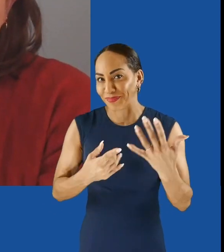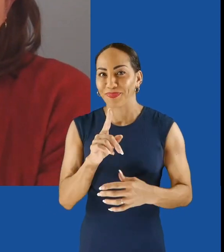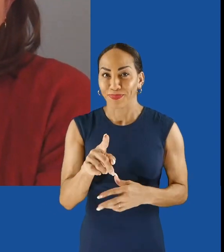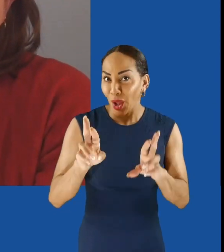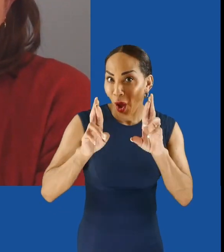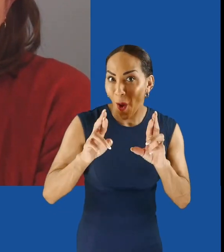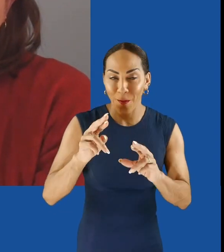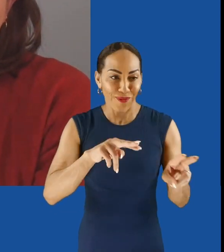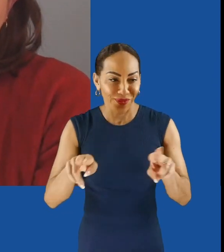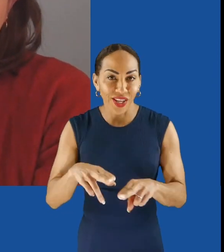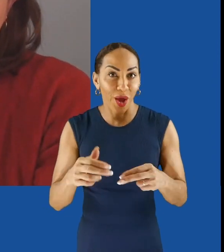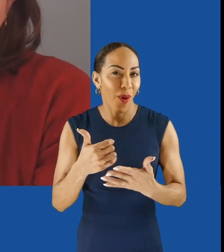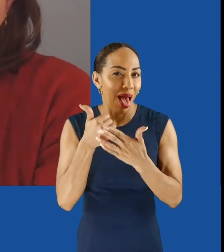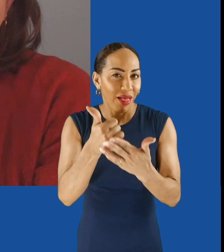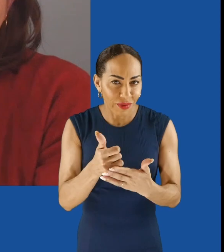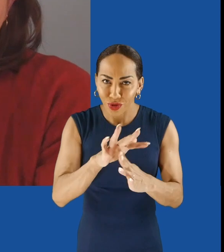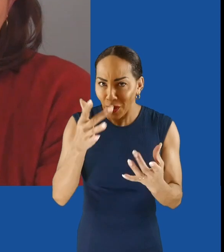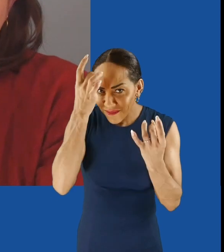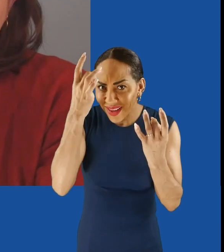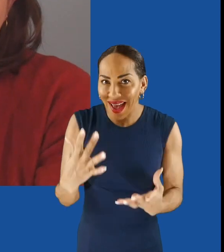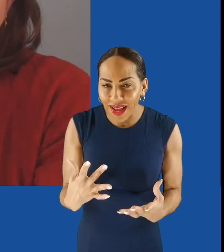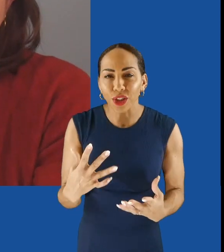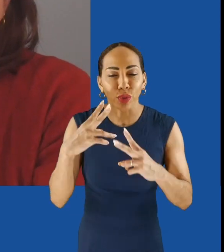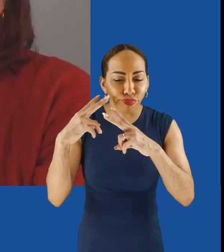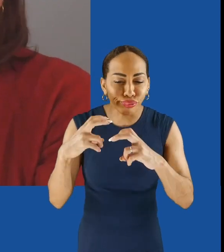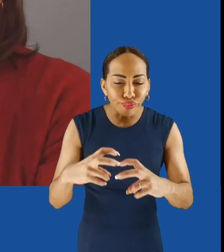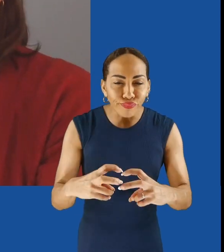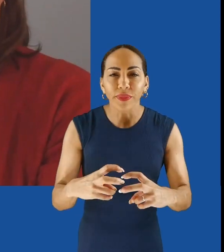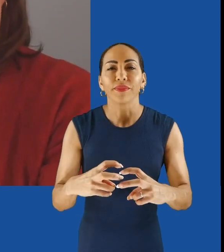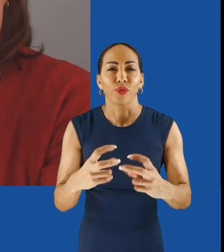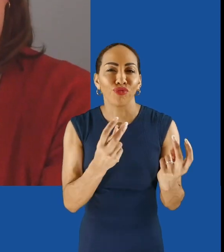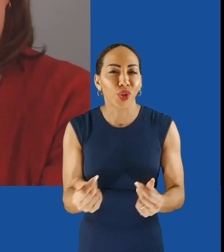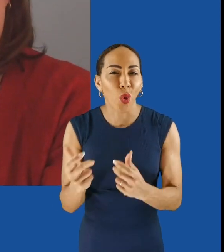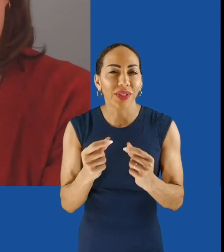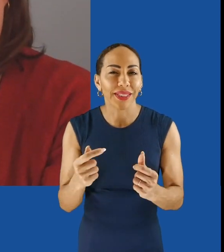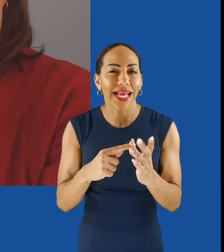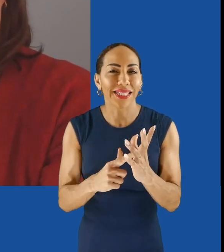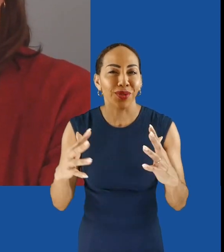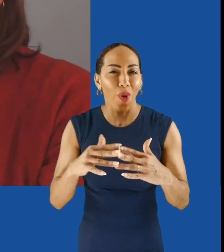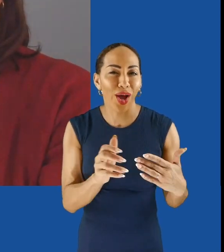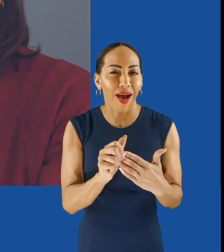We hope you find this video helpful and don't forget to explore the full range of resources within our Access to Work Guide.